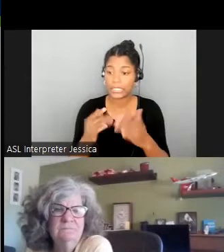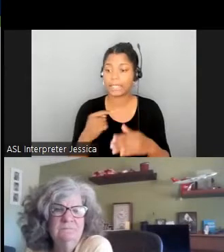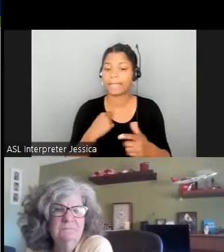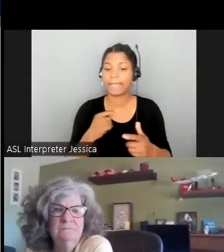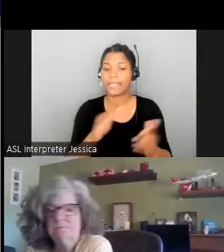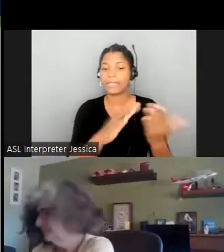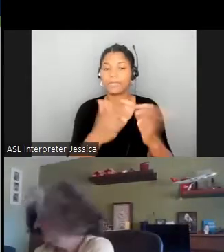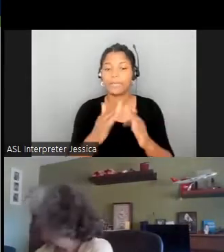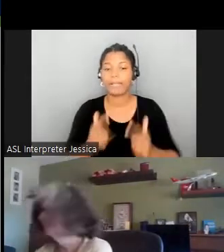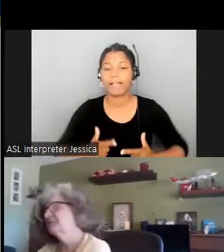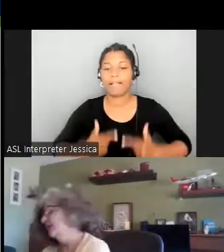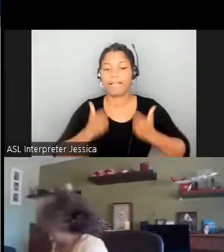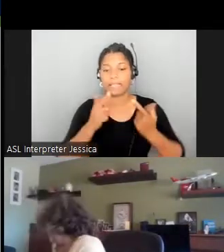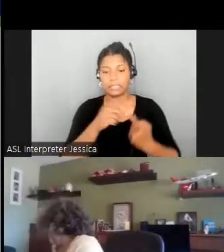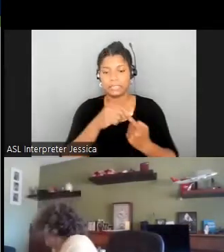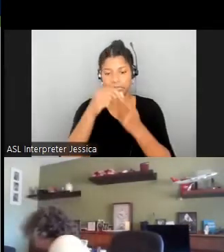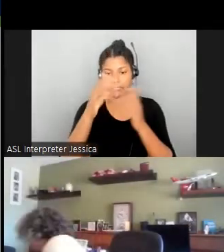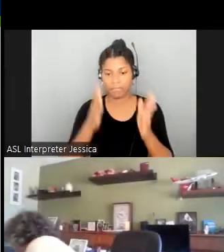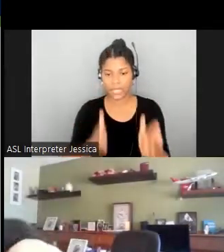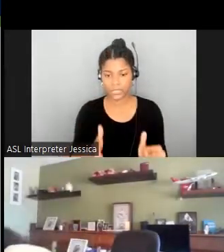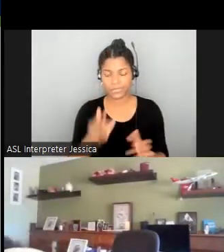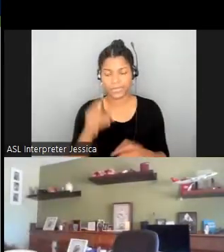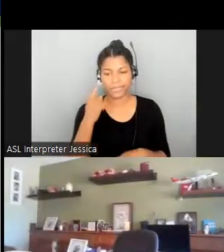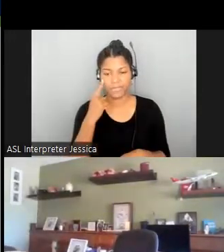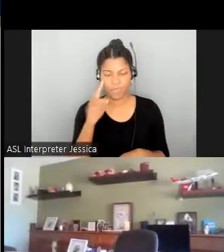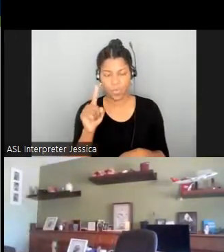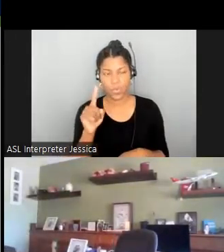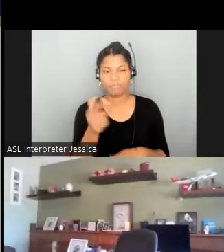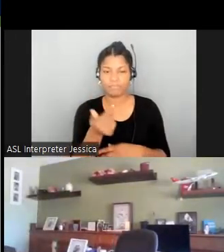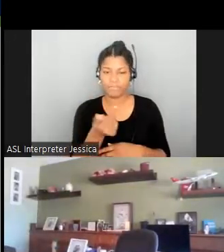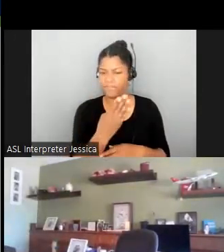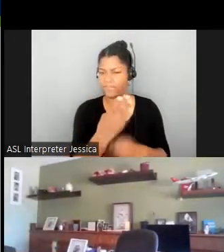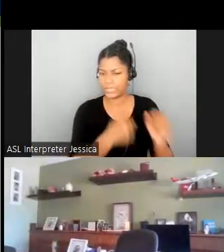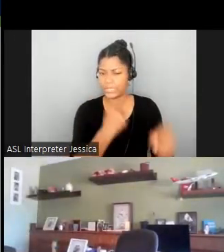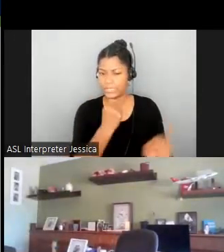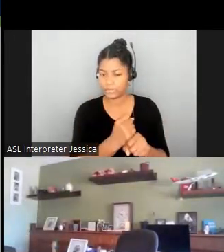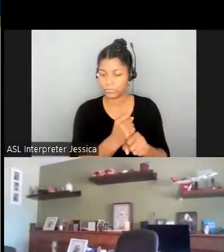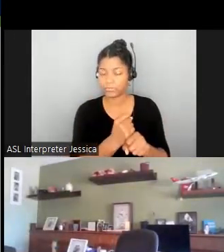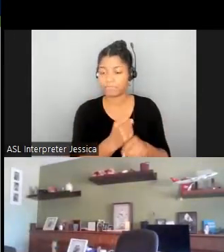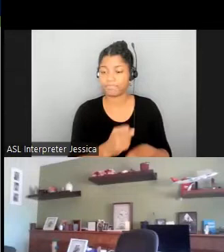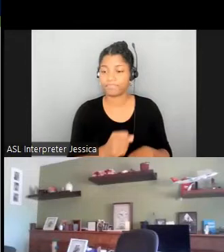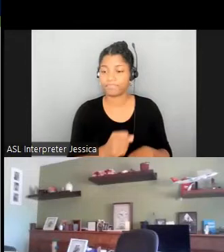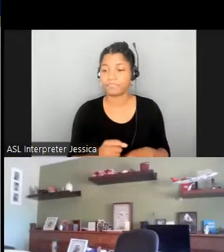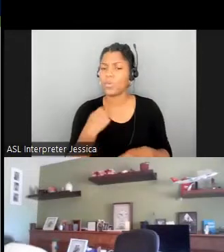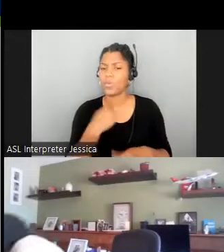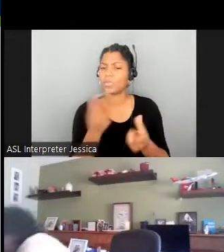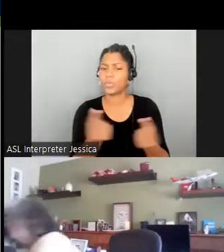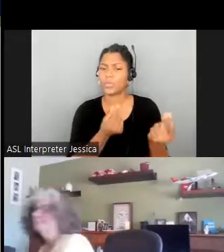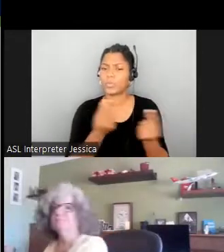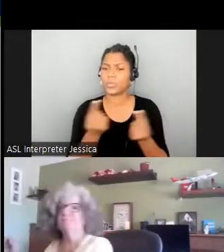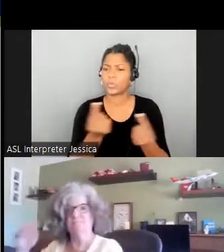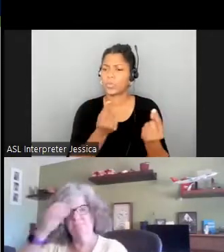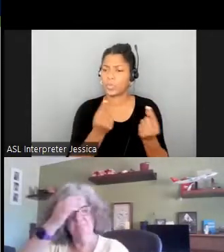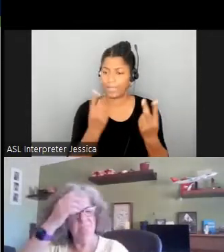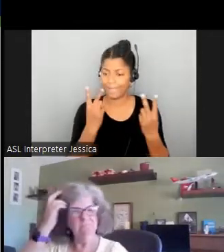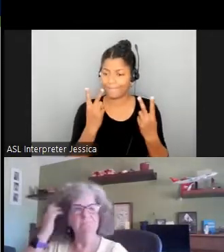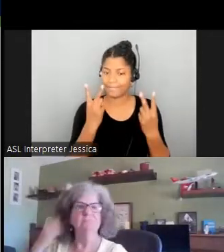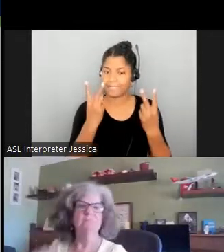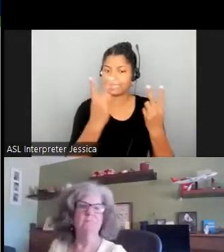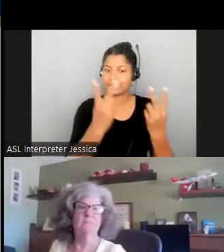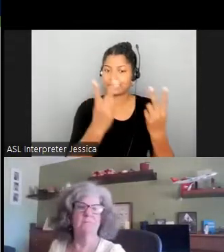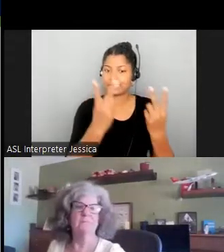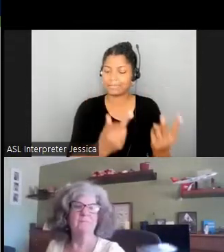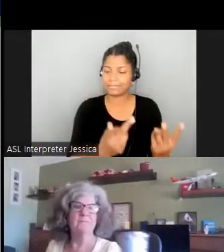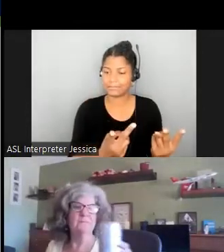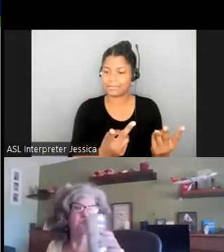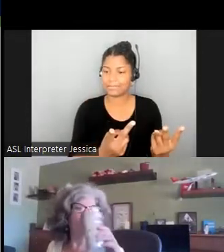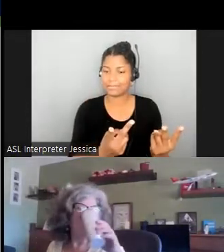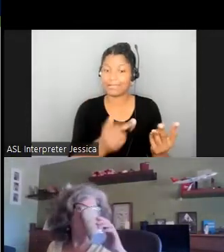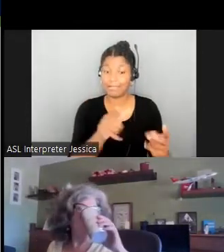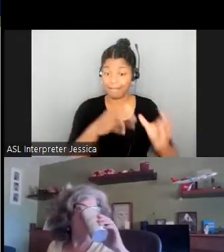for most of those years, and what we would do is go out and visit the client either in